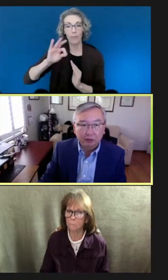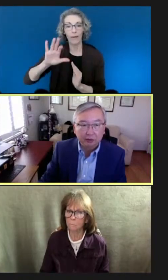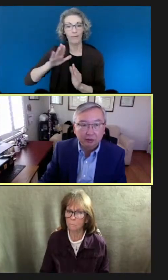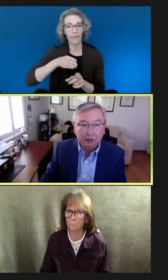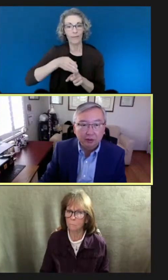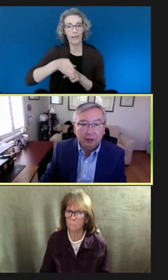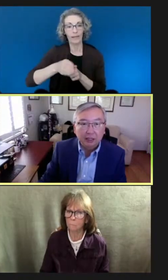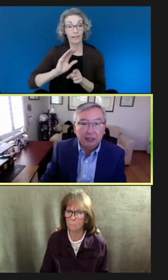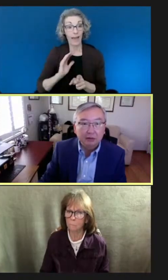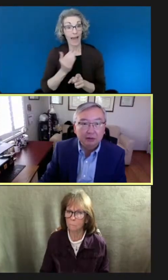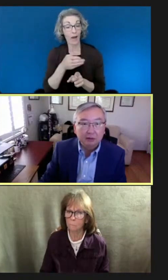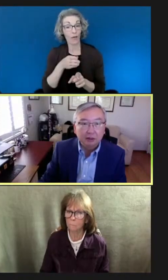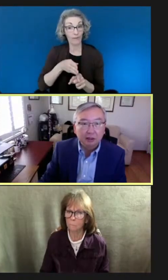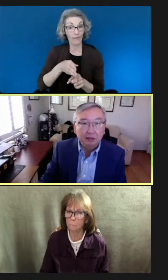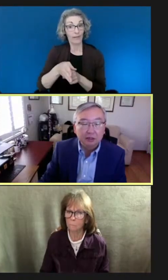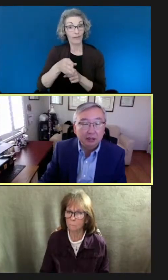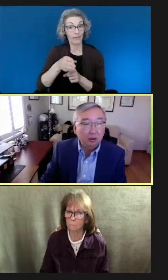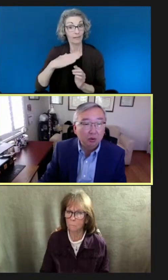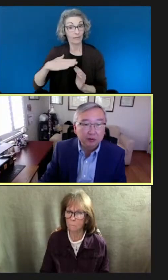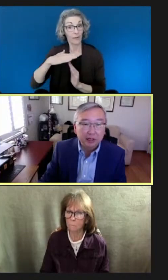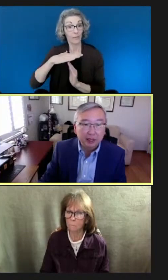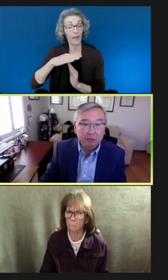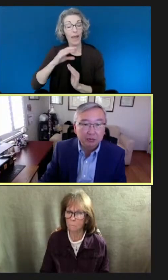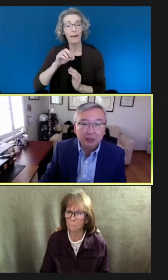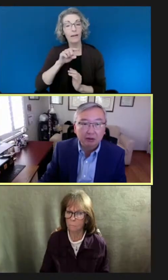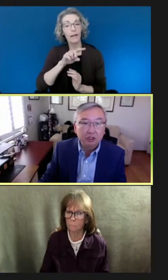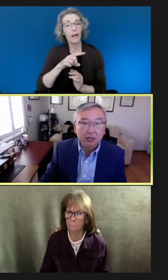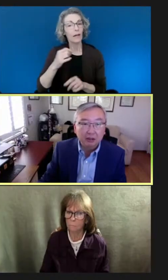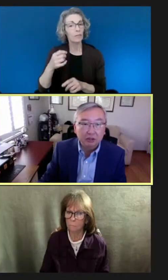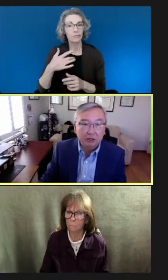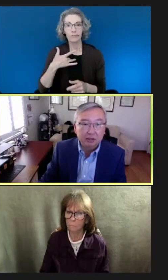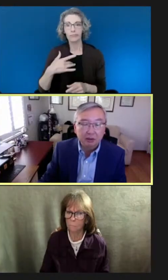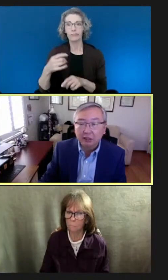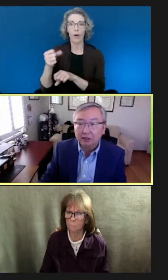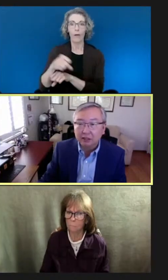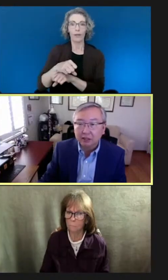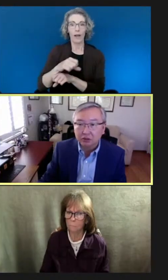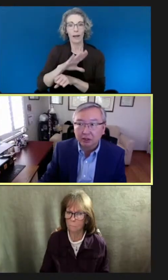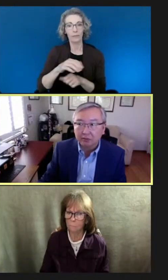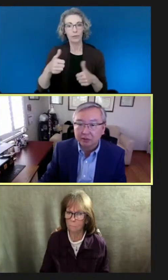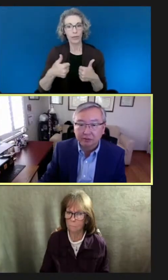they overcame their challenges and make it their strengths.